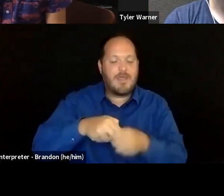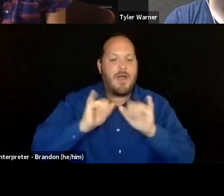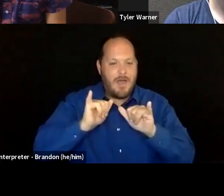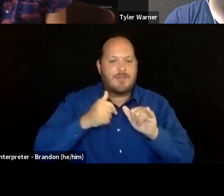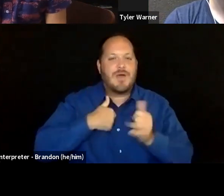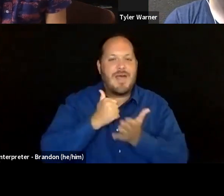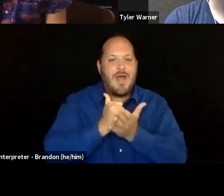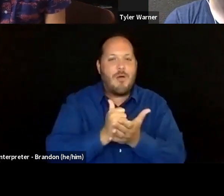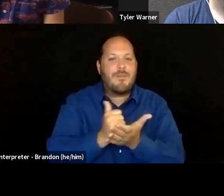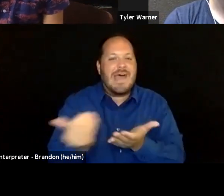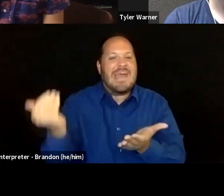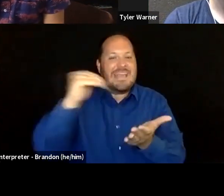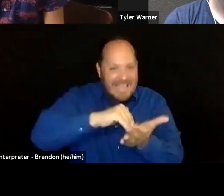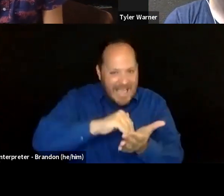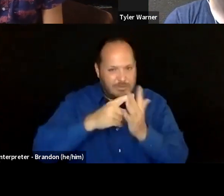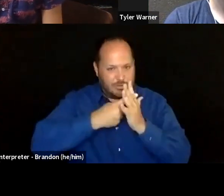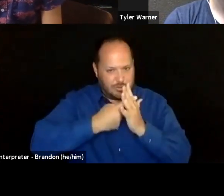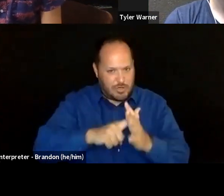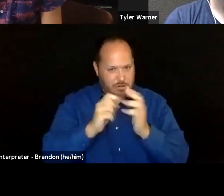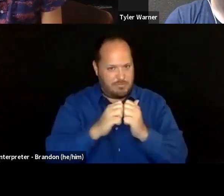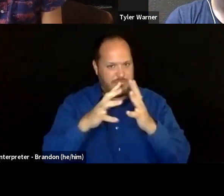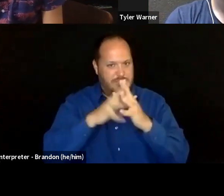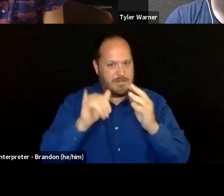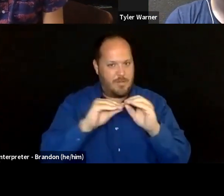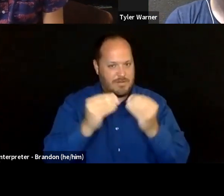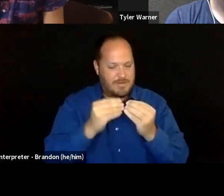And we also do a lot of solidarity work following the